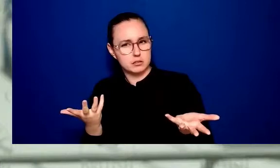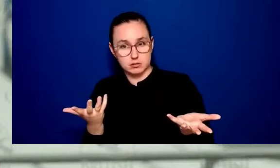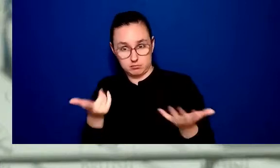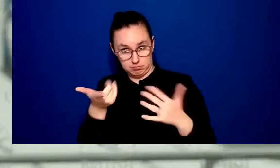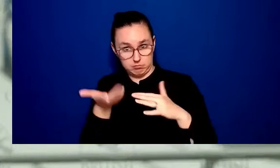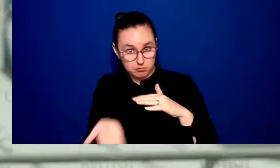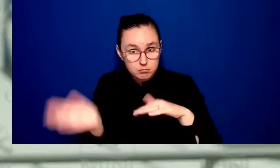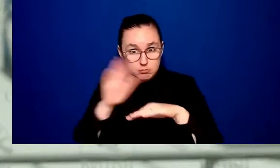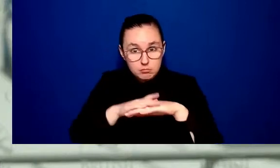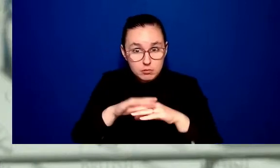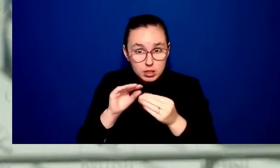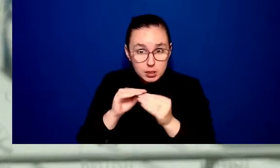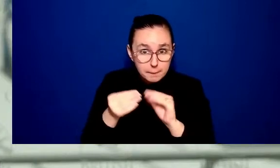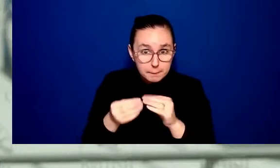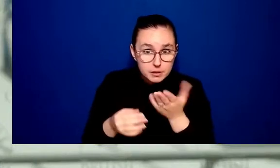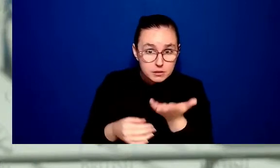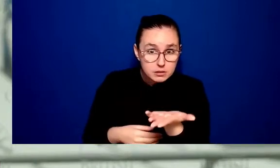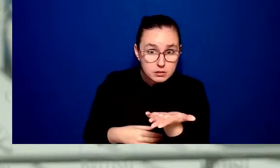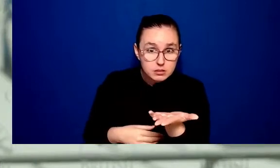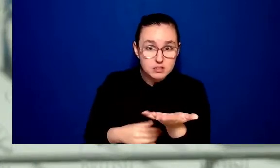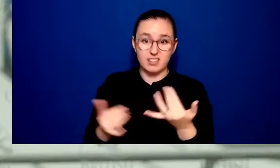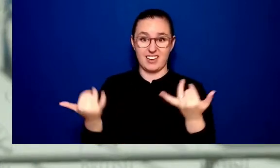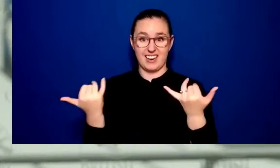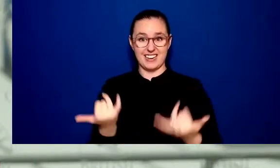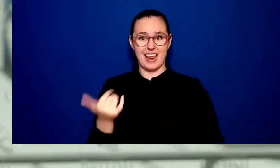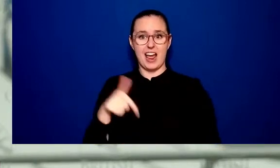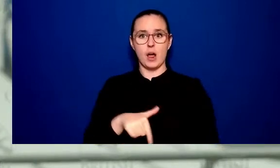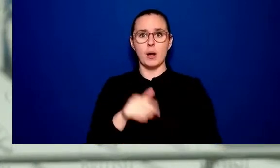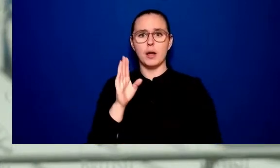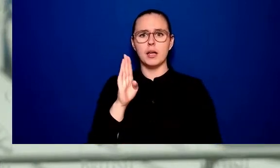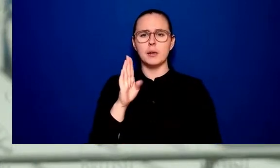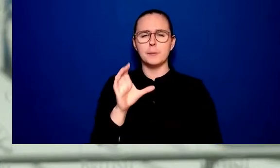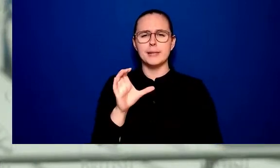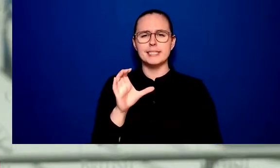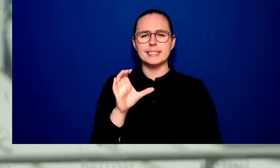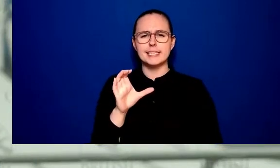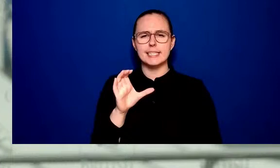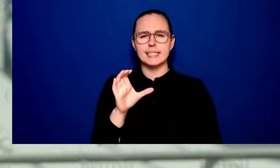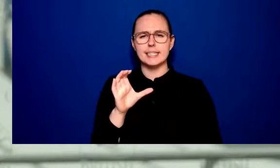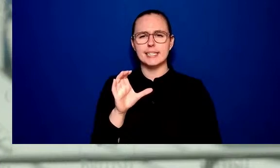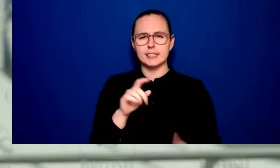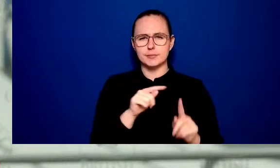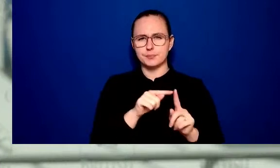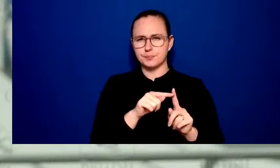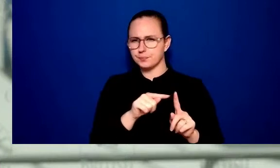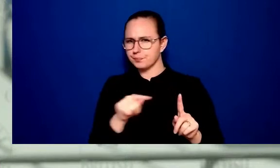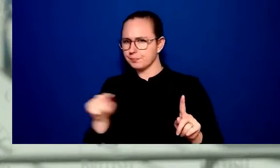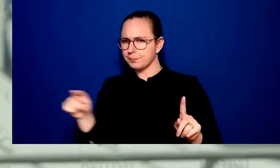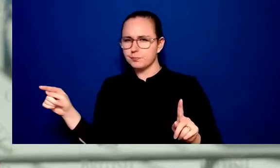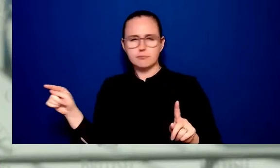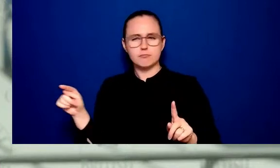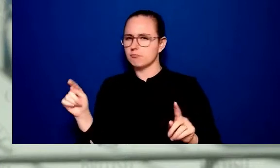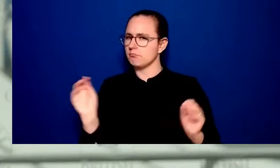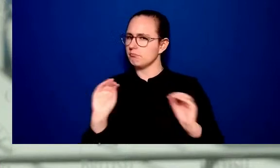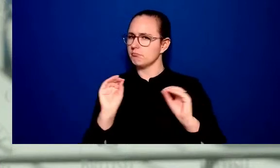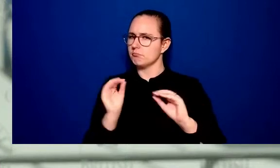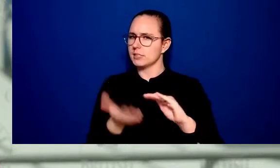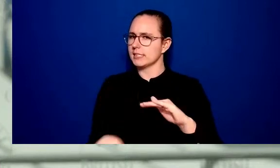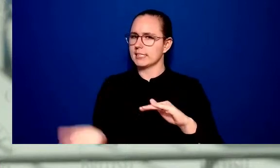the only province this side of the Maritimes that. Has not